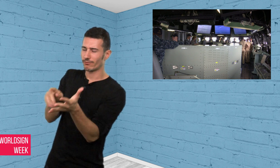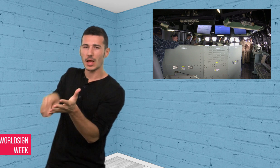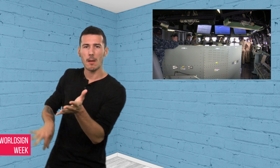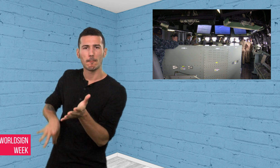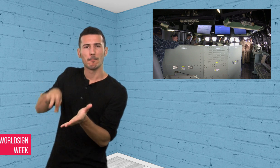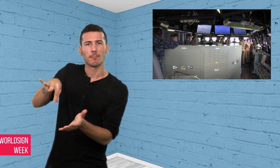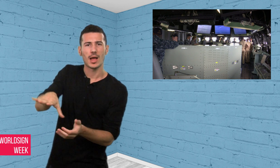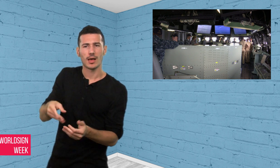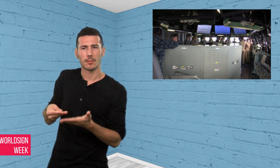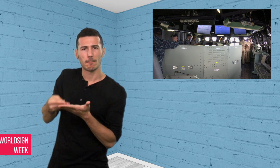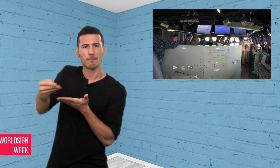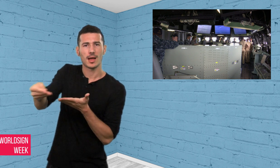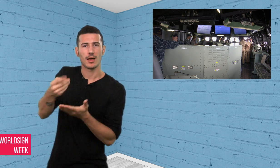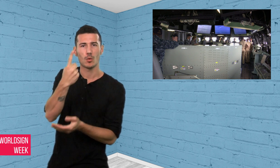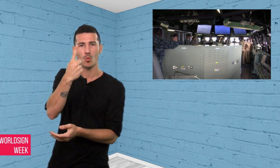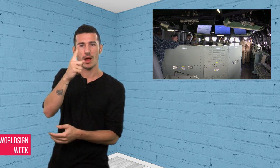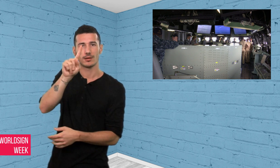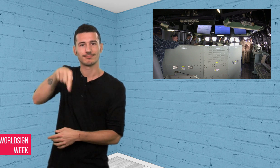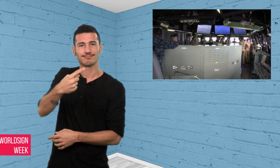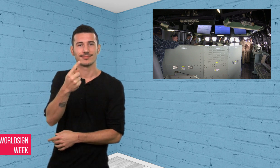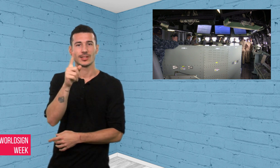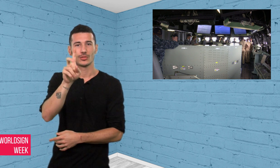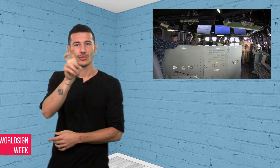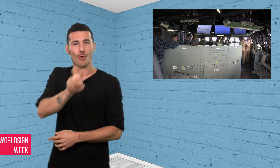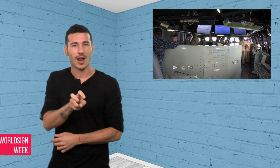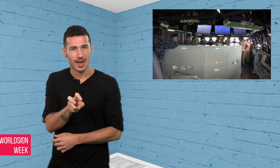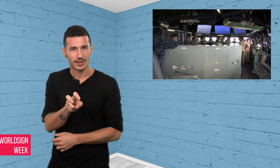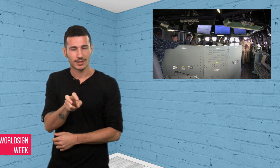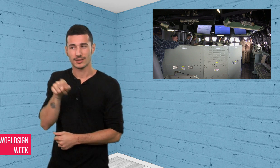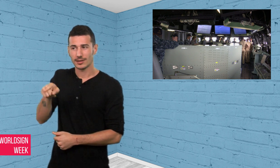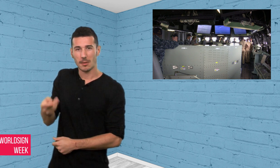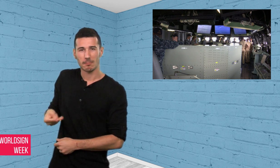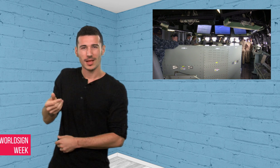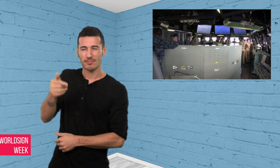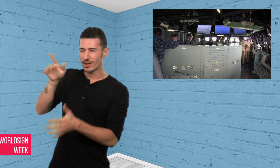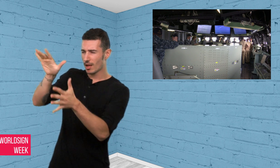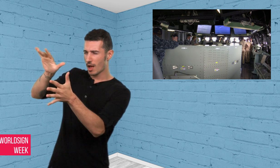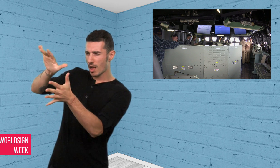population paying $1, just for one single ship.